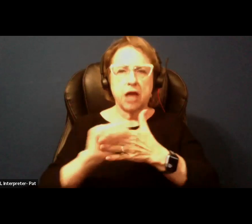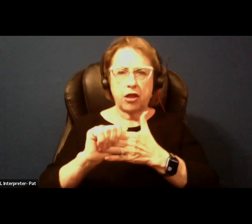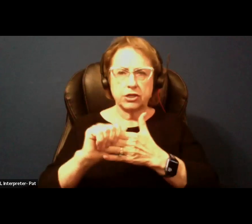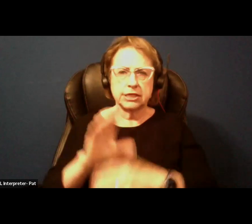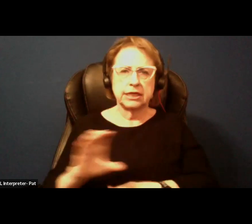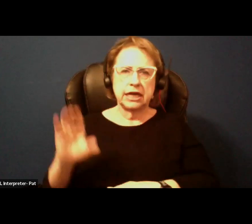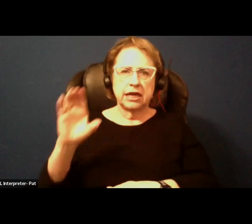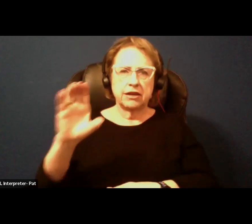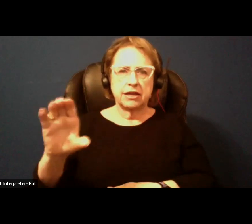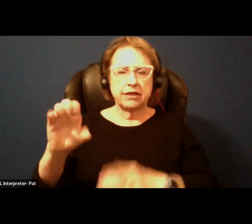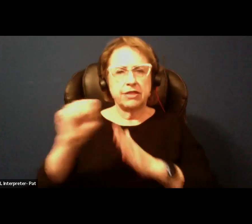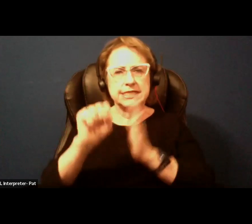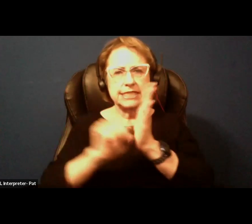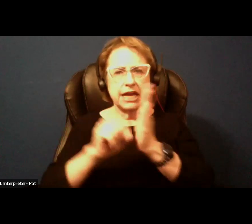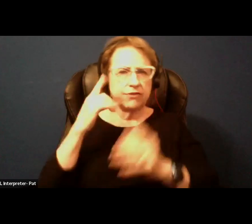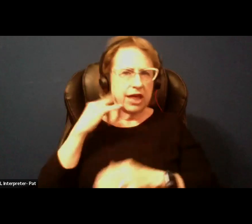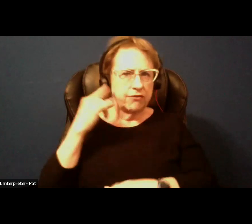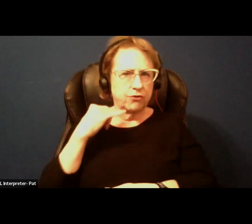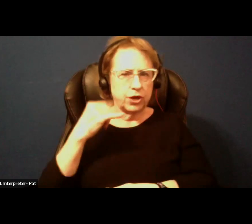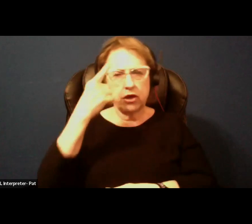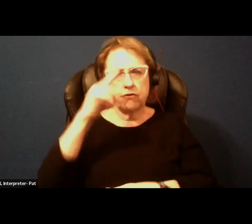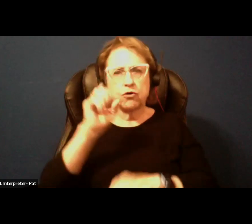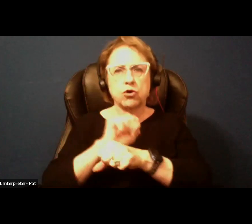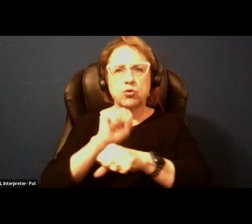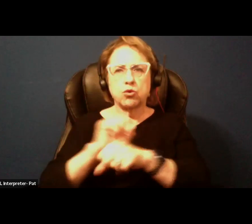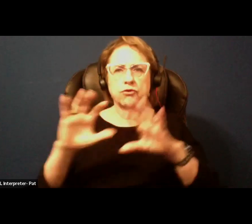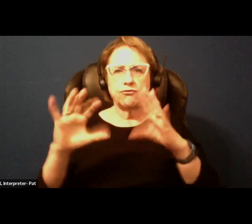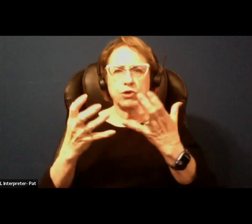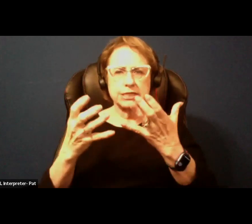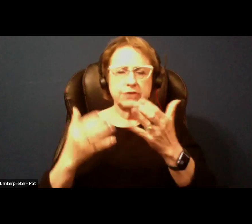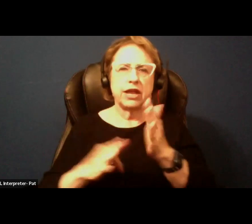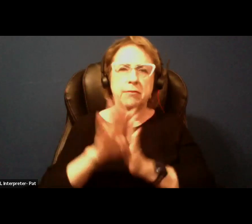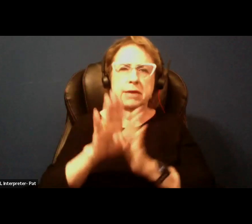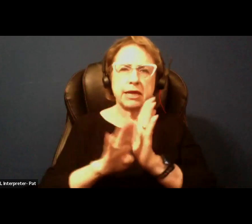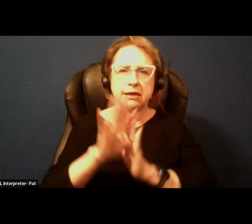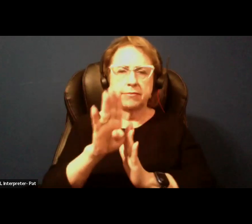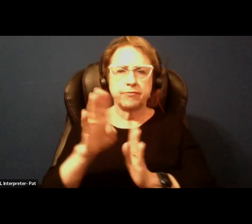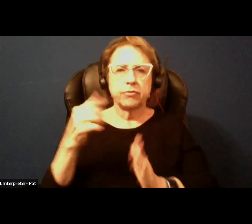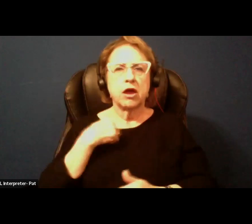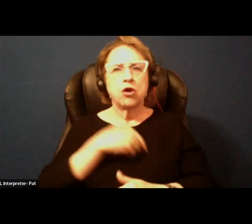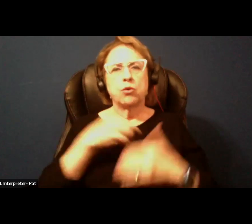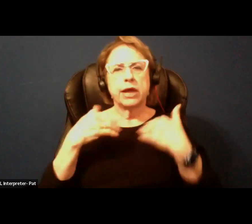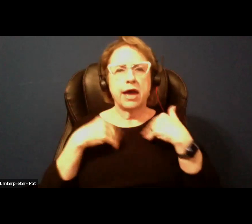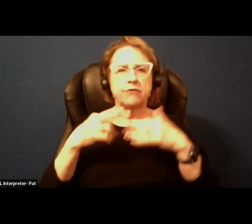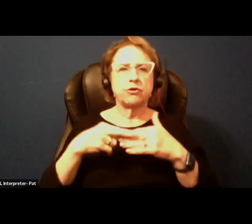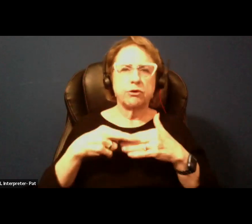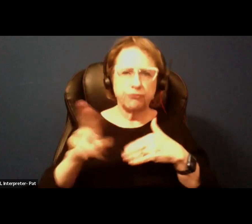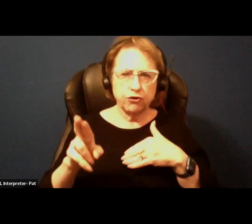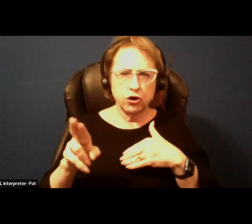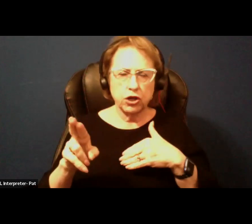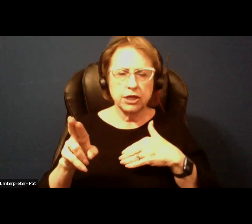development and training over the next few years. We also have a referral system for employers that